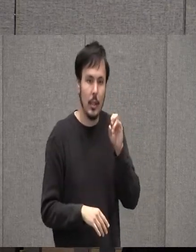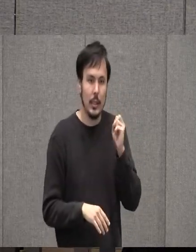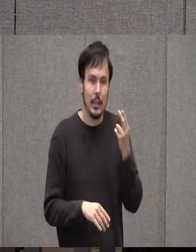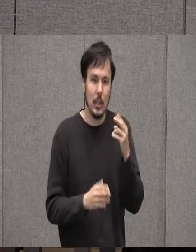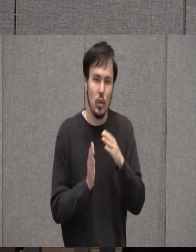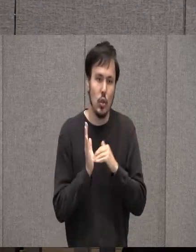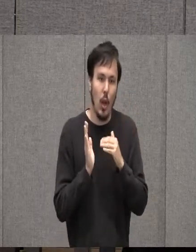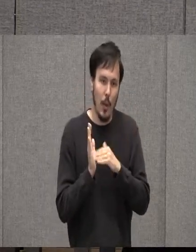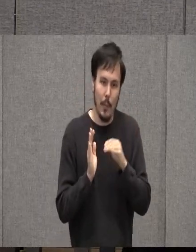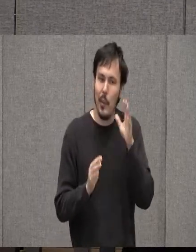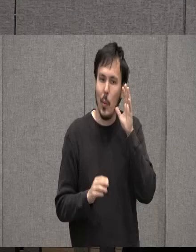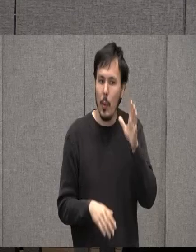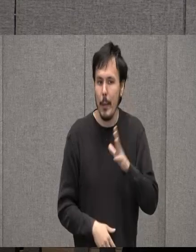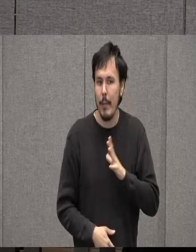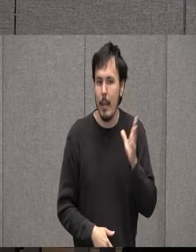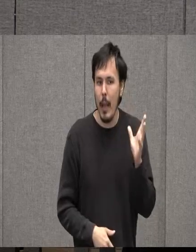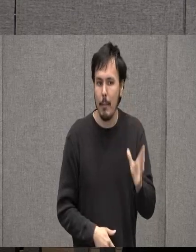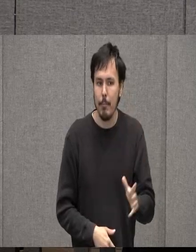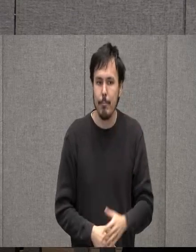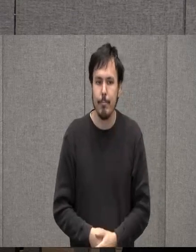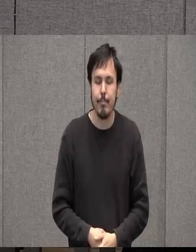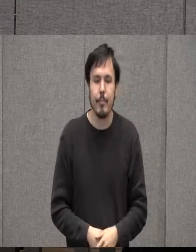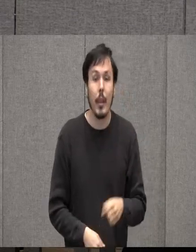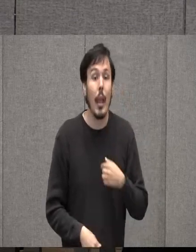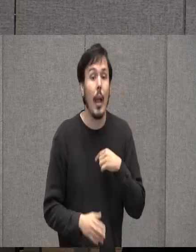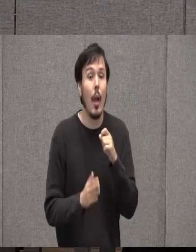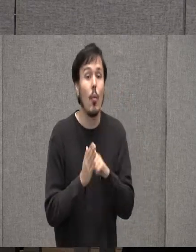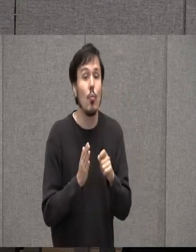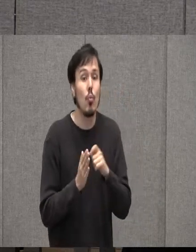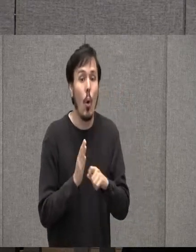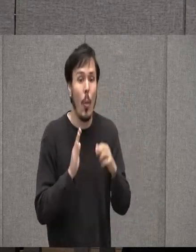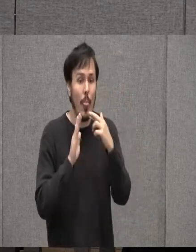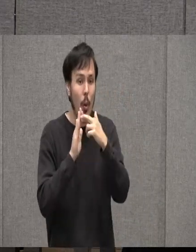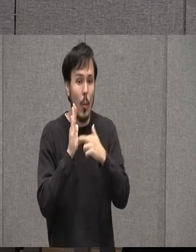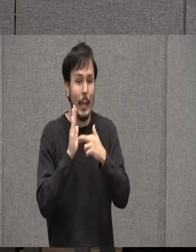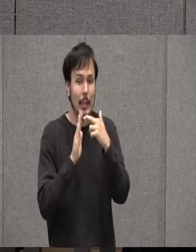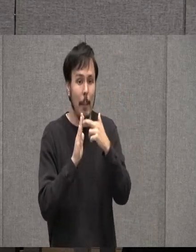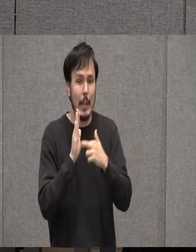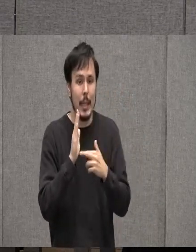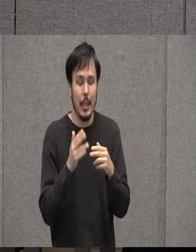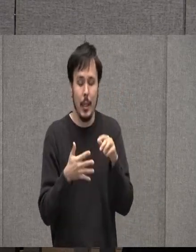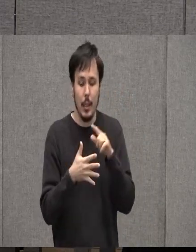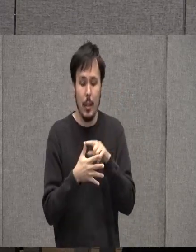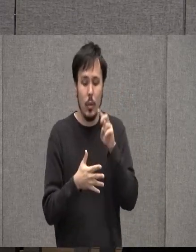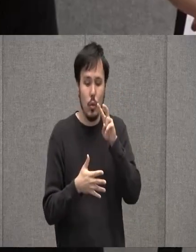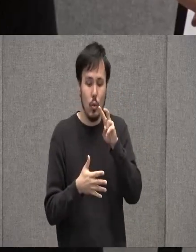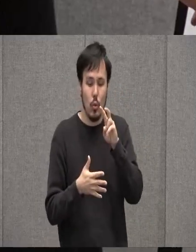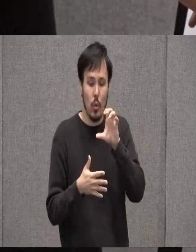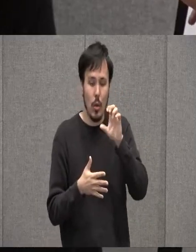I wrote down on here the recipe and it's two cups of soup to one cup of water